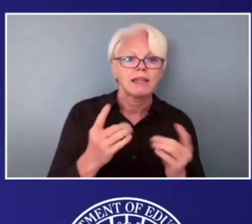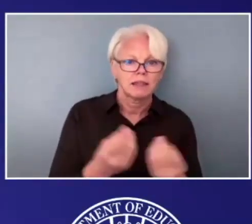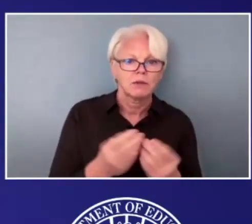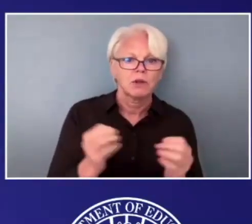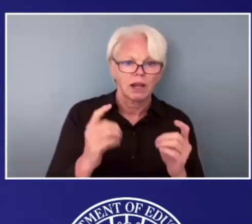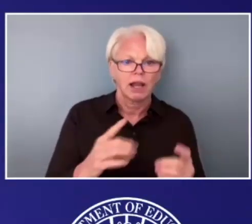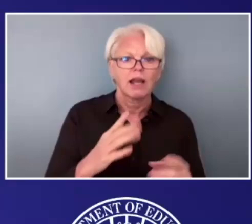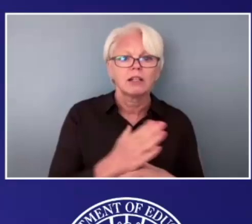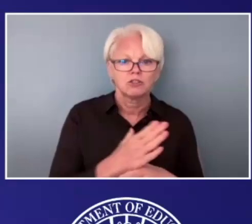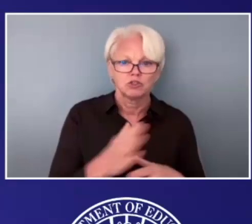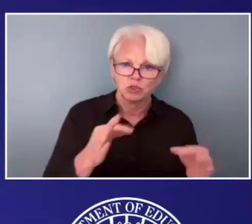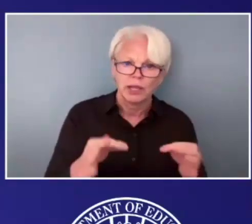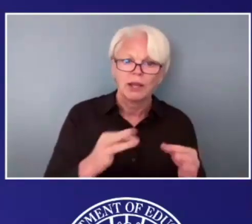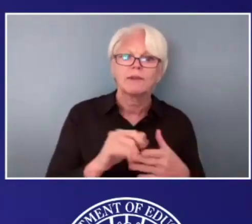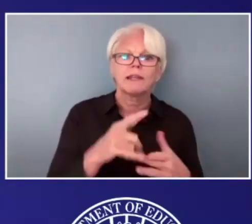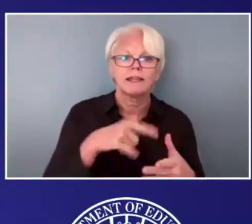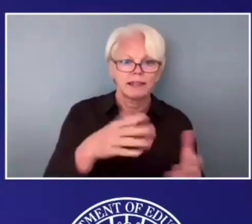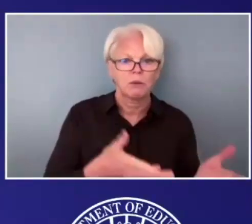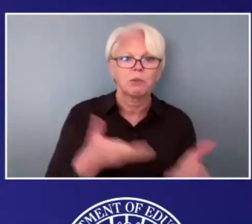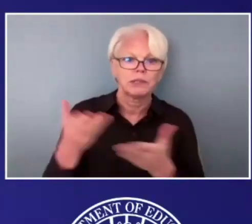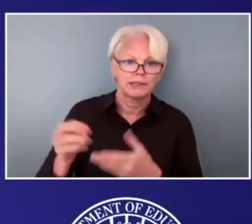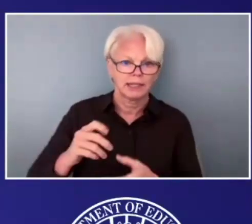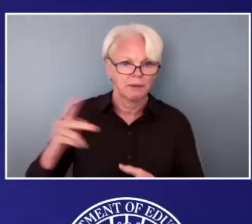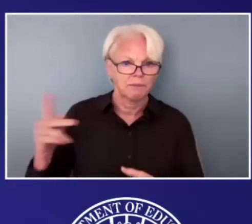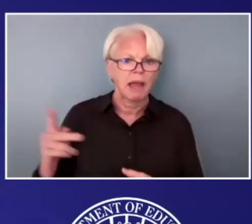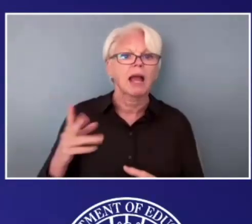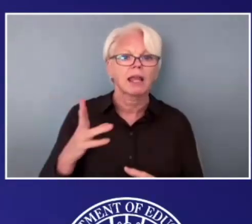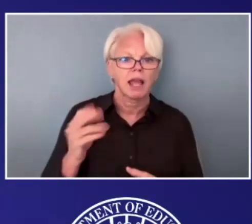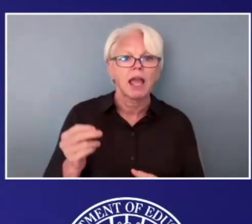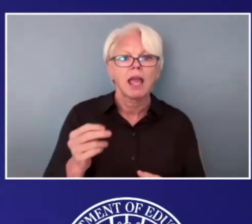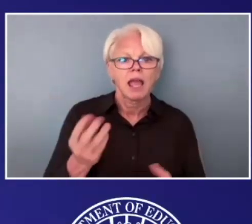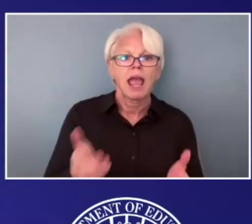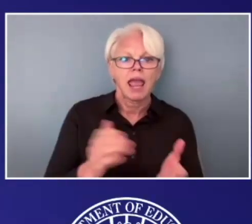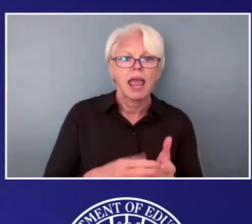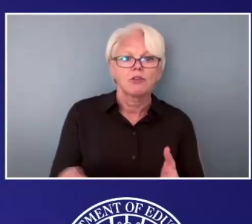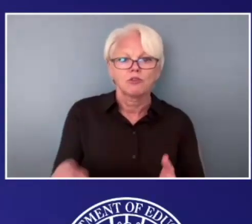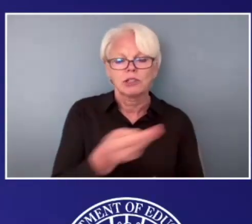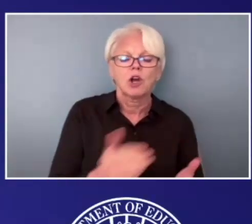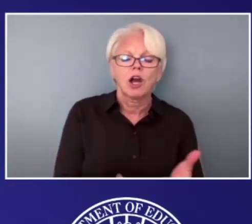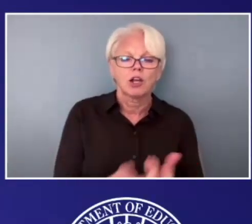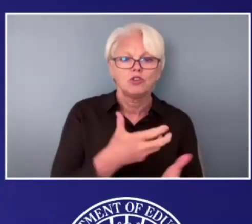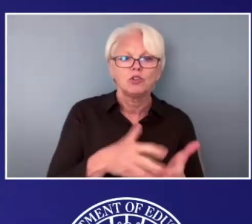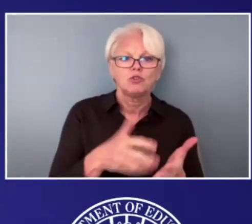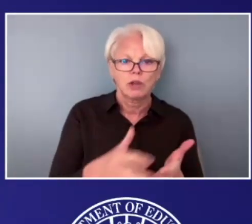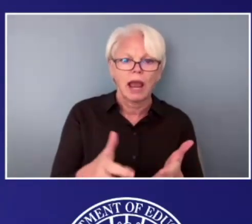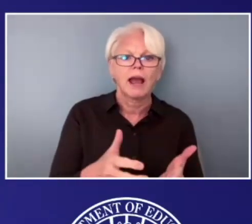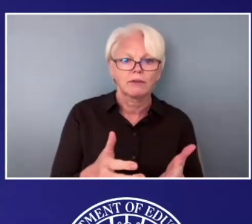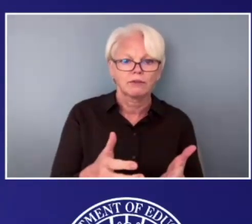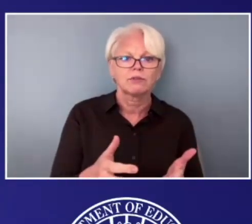that they would take it back and recirculate a new draft to account for some of our discussion at a later time.